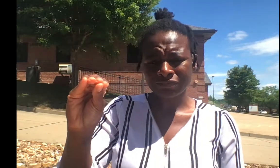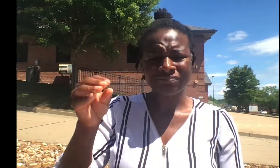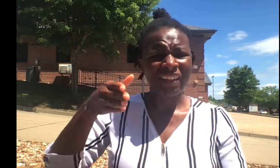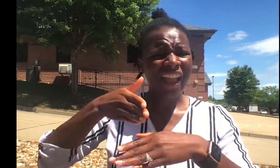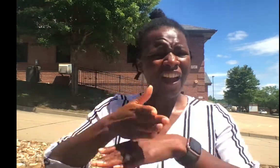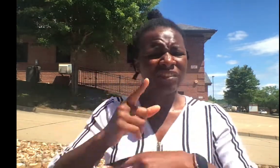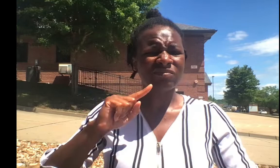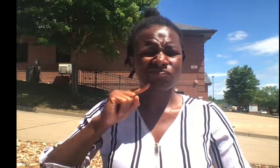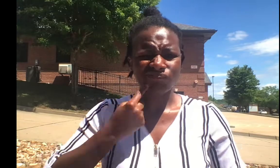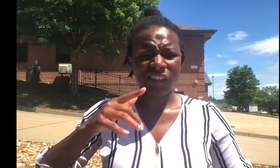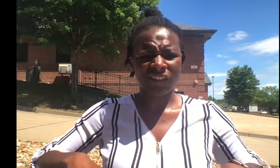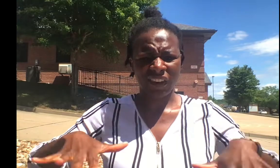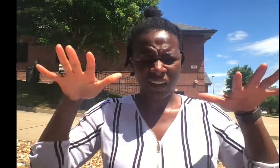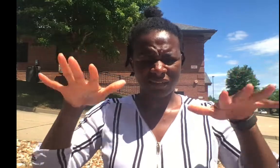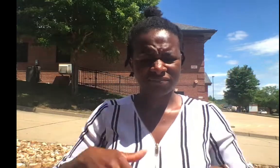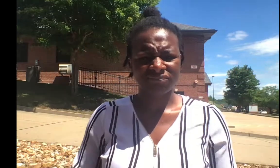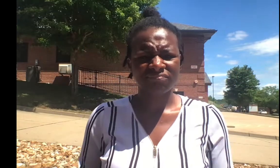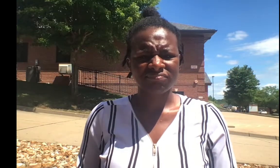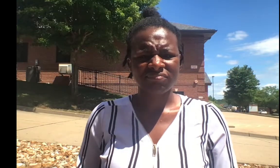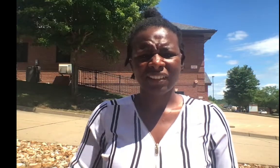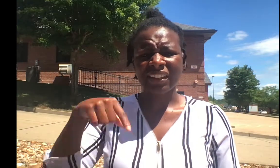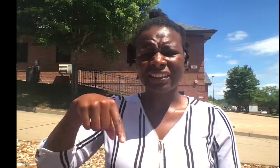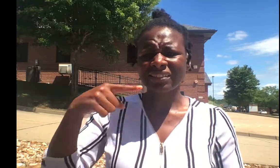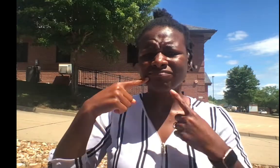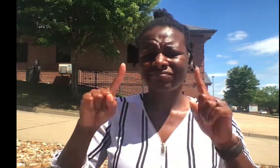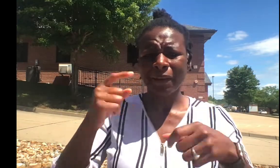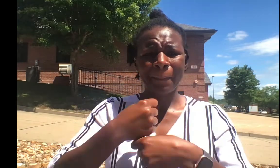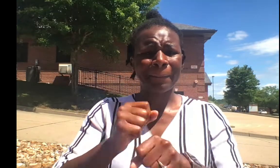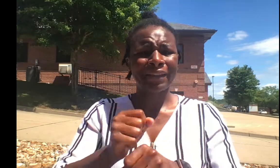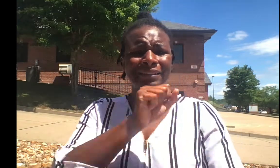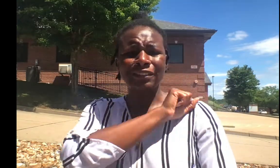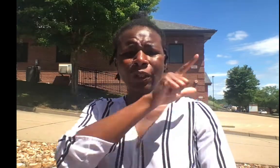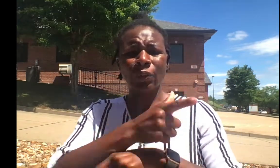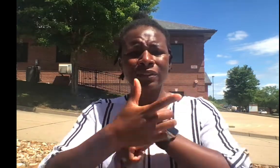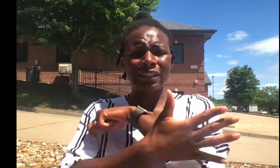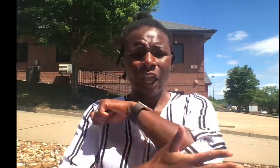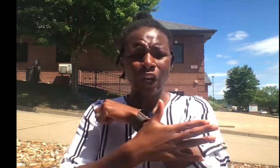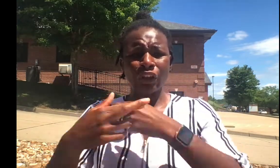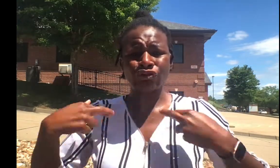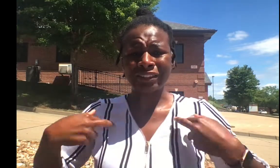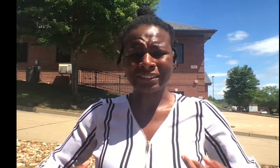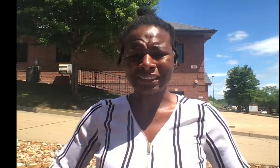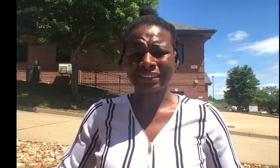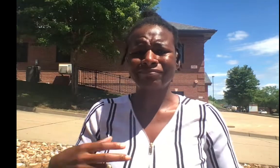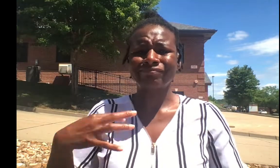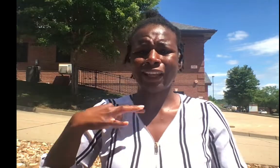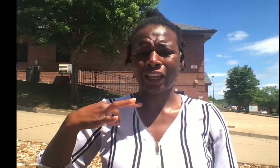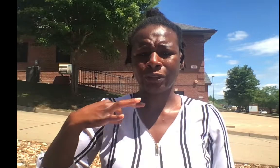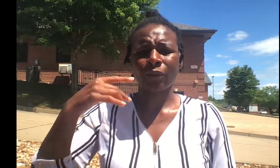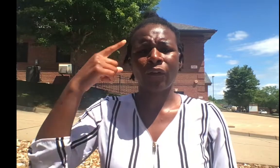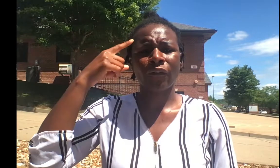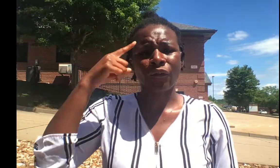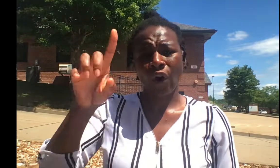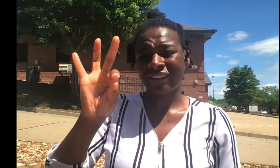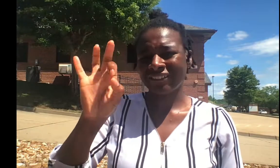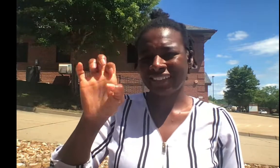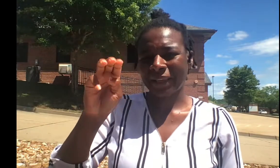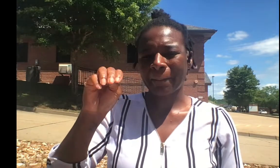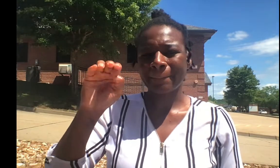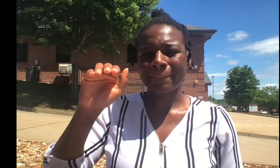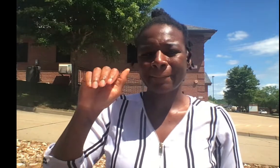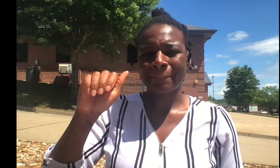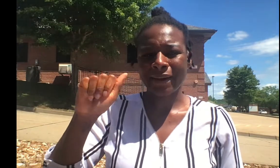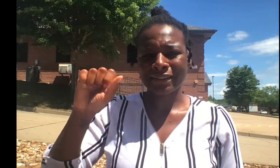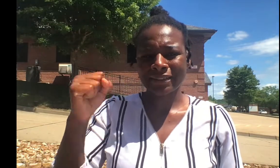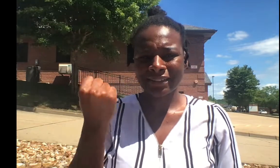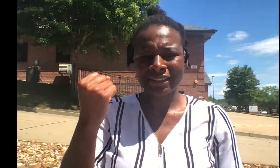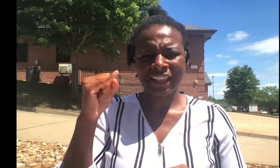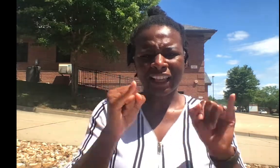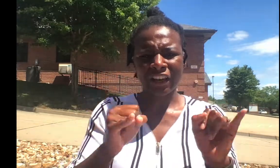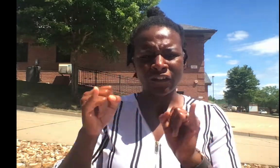Missouri after severe flooding. This declaration makes St. Louis County residents eligible for FEMA's Individual